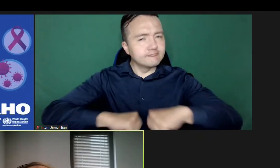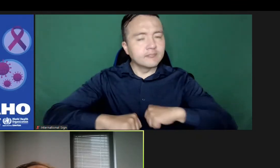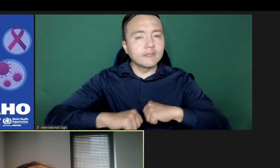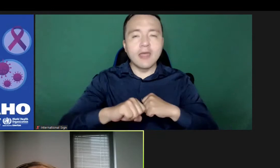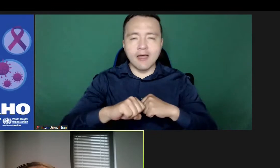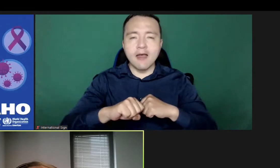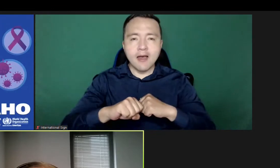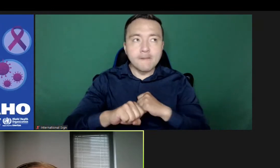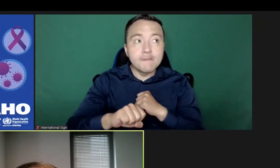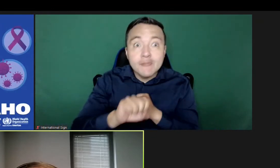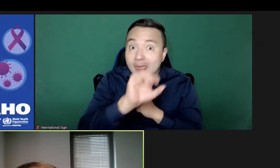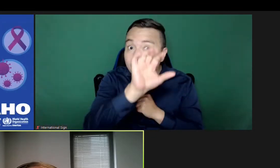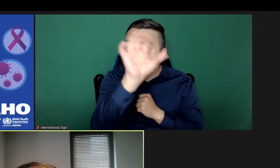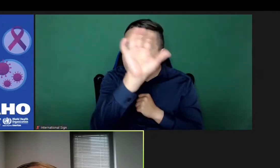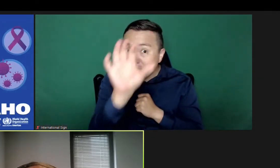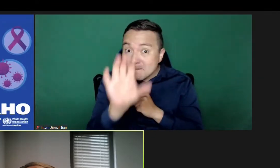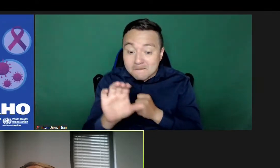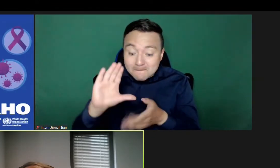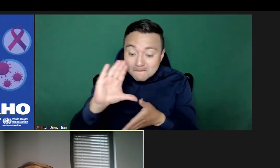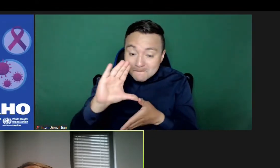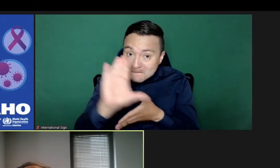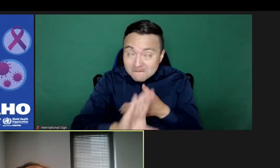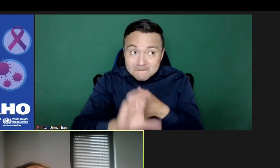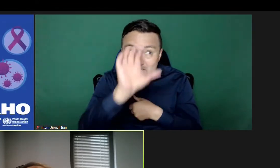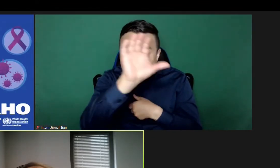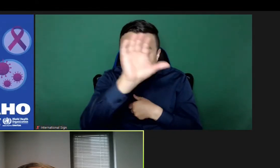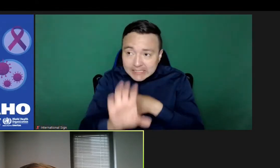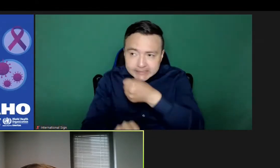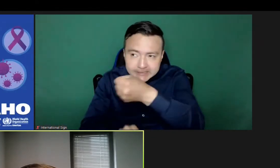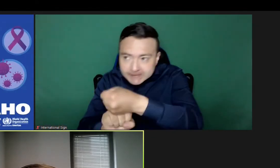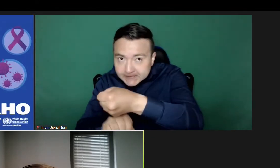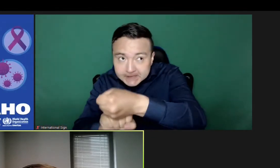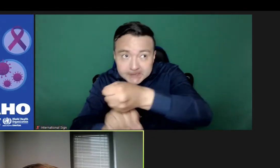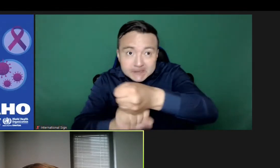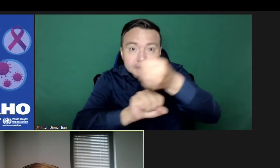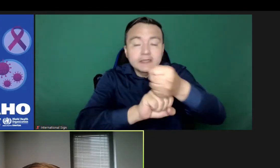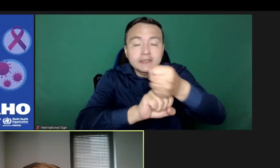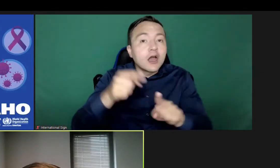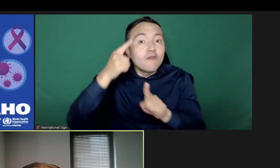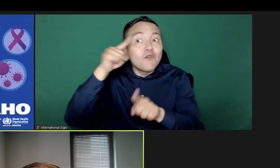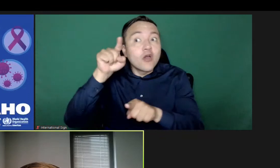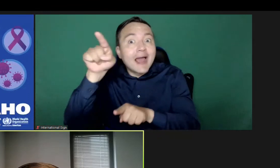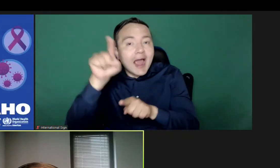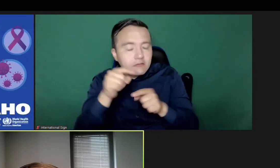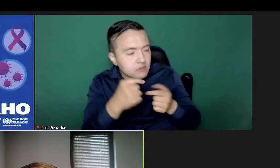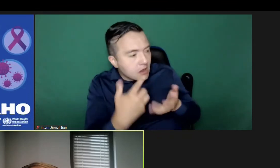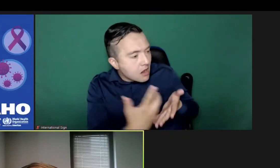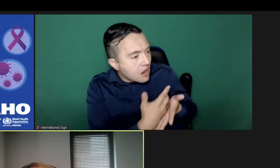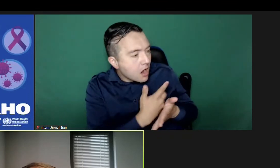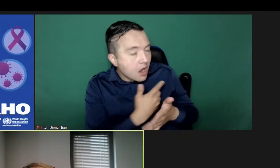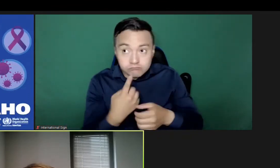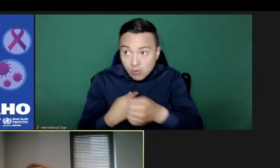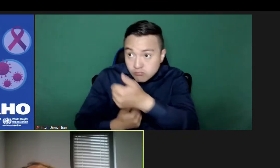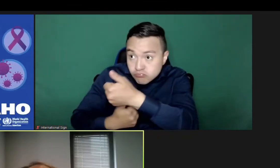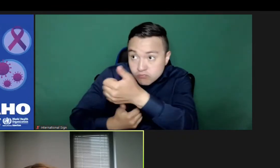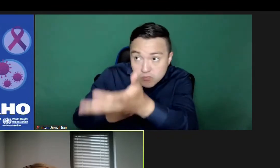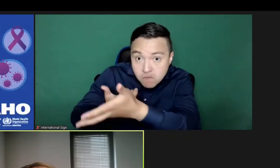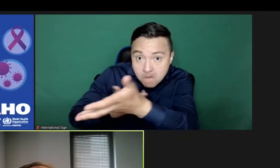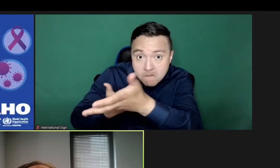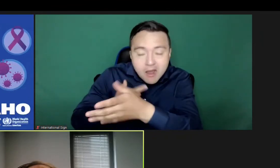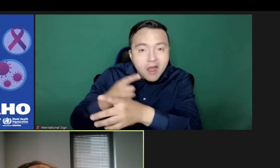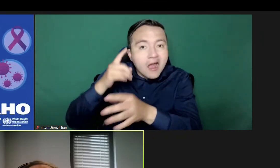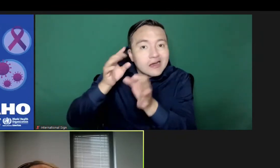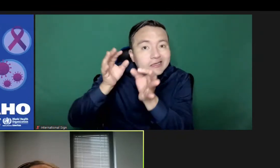We have to support a good decision making process.